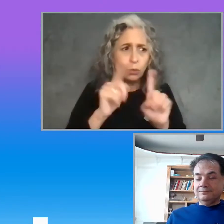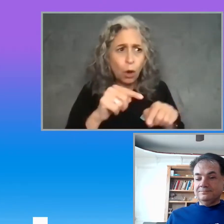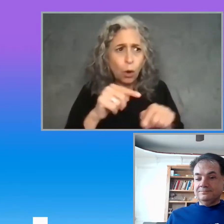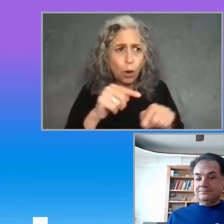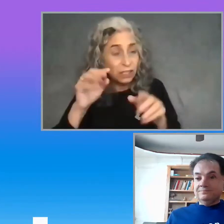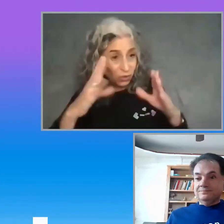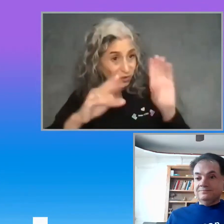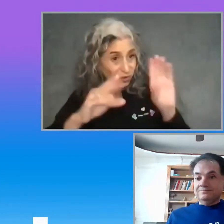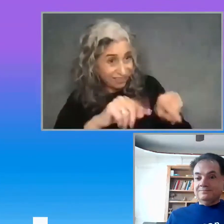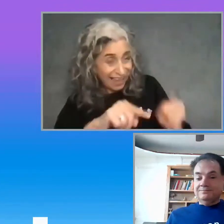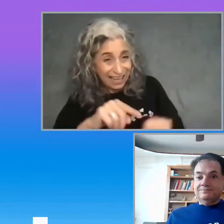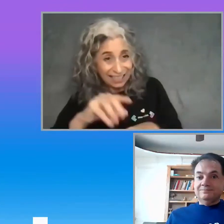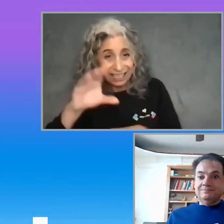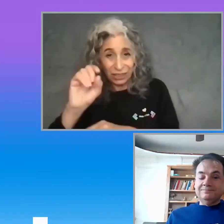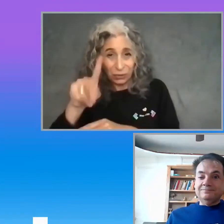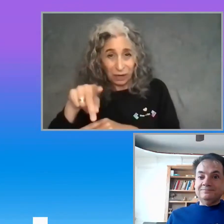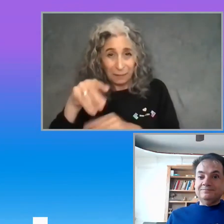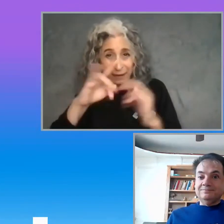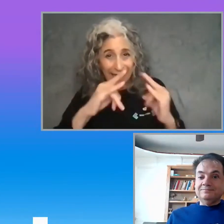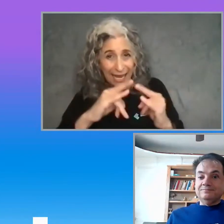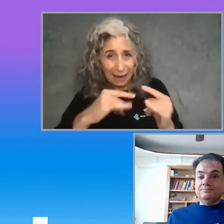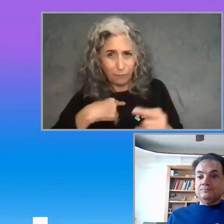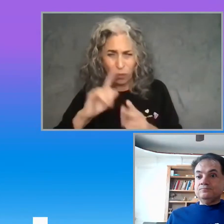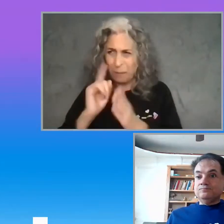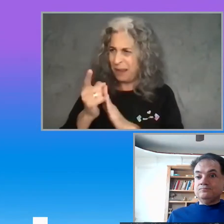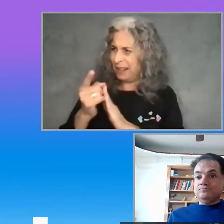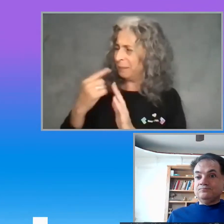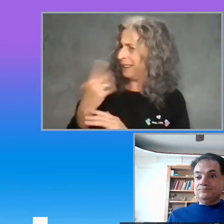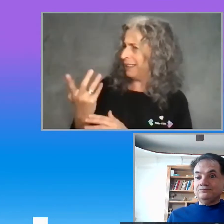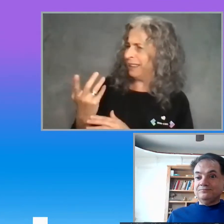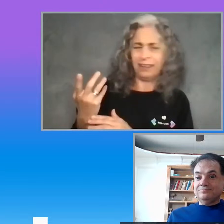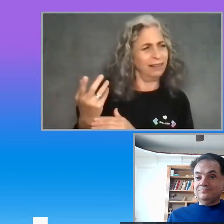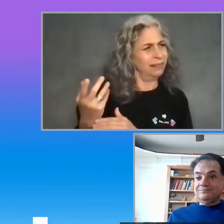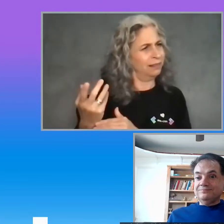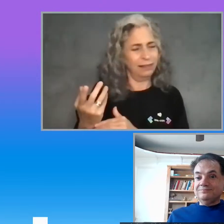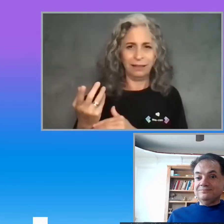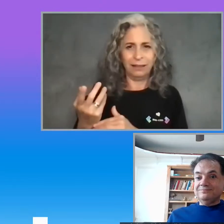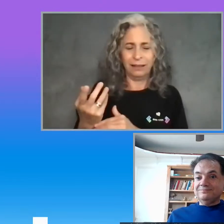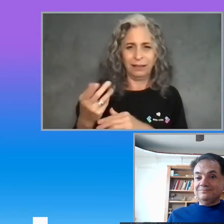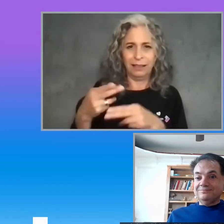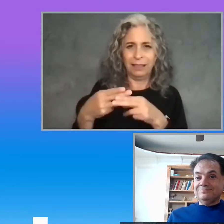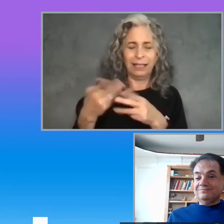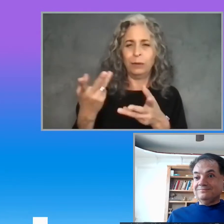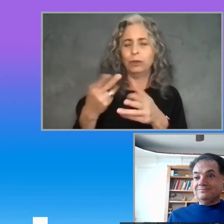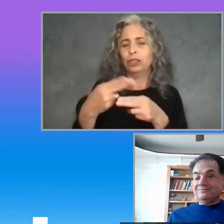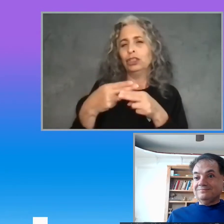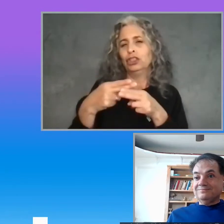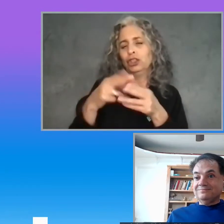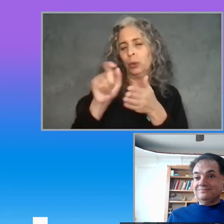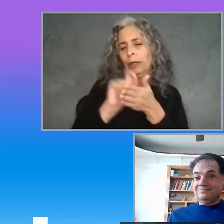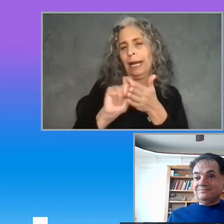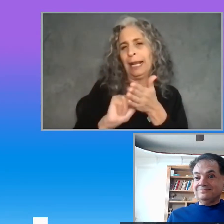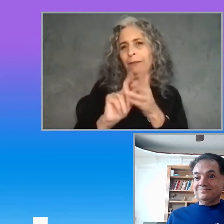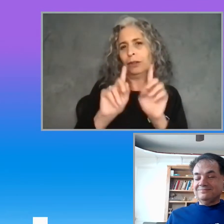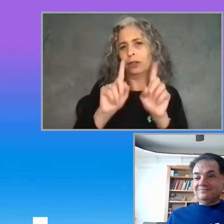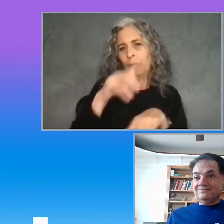Camp? And for a moment, I like what. And then I realized it was